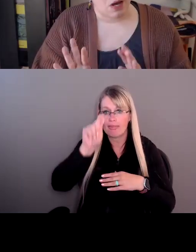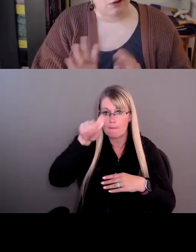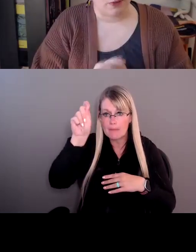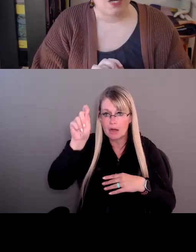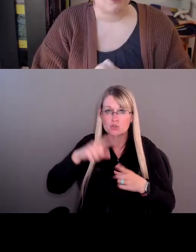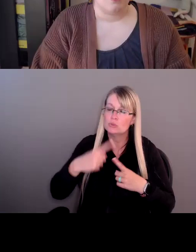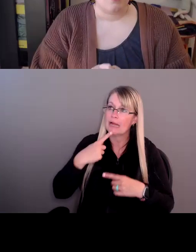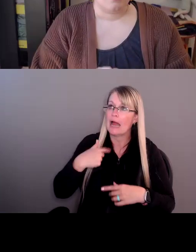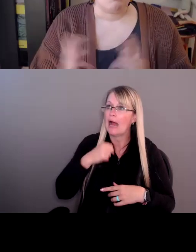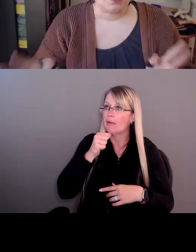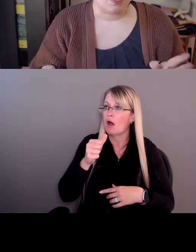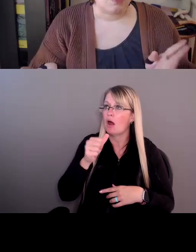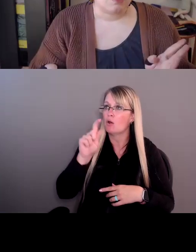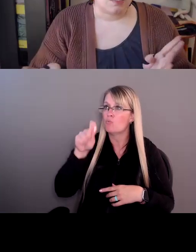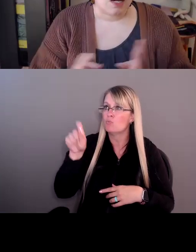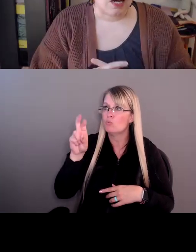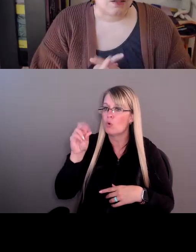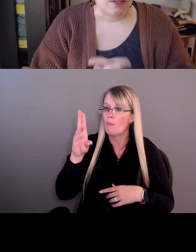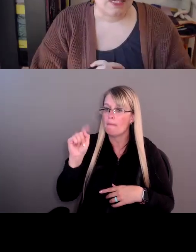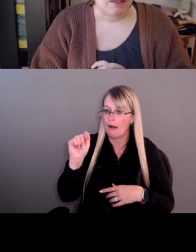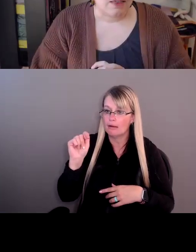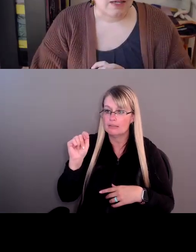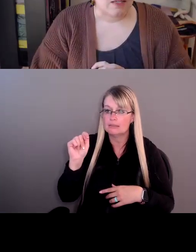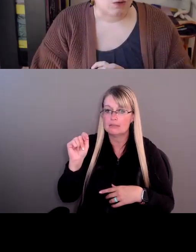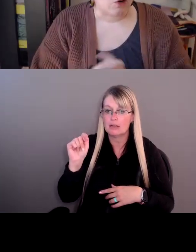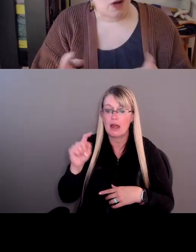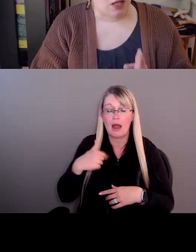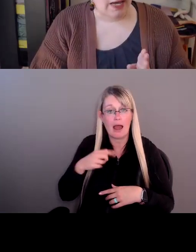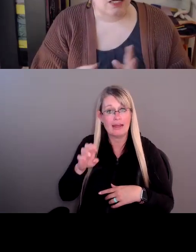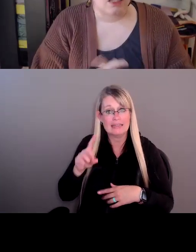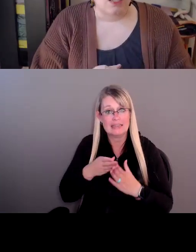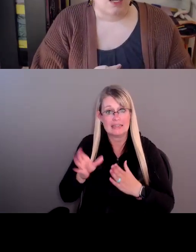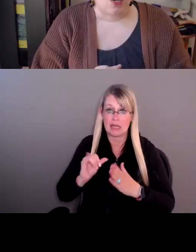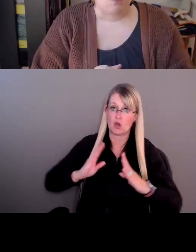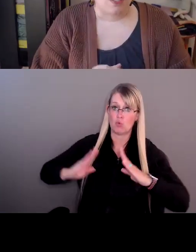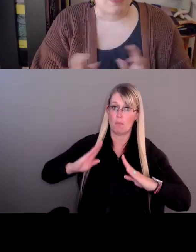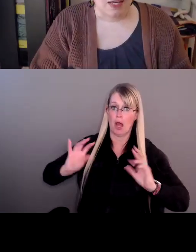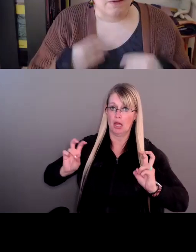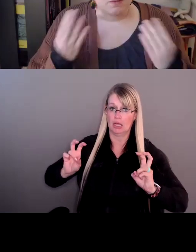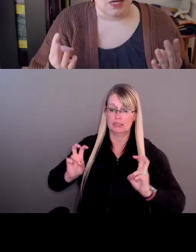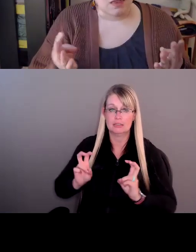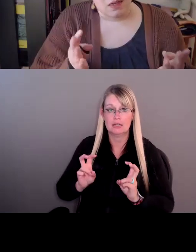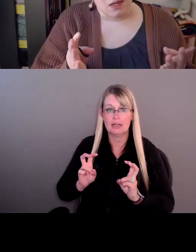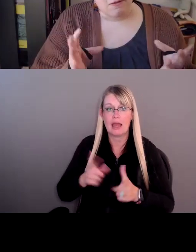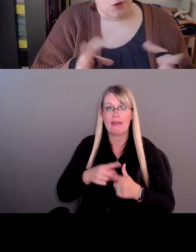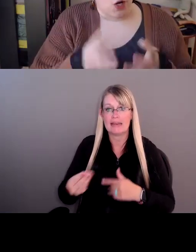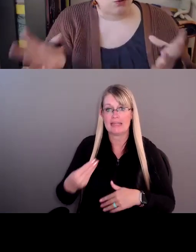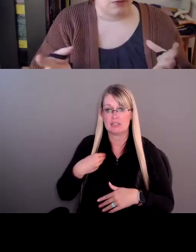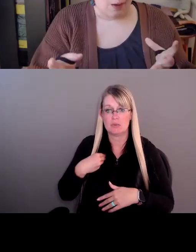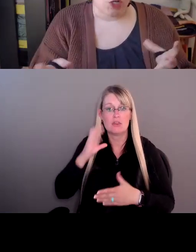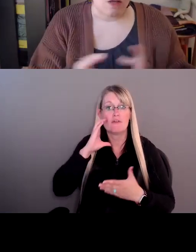a robot. And then because I did things that were robot like, it then gives me the photo caption